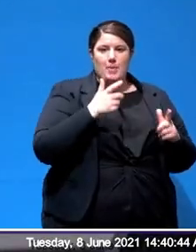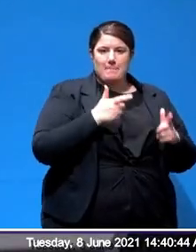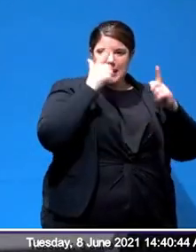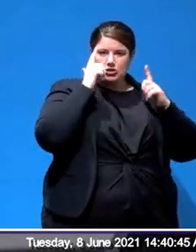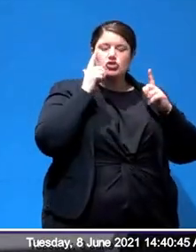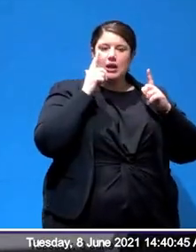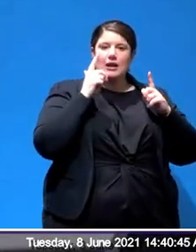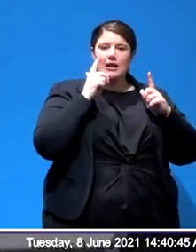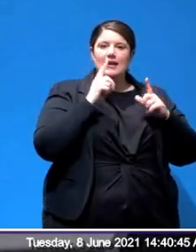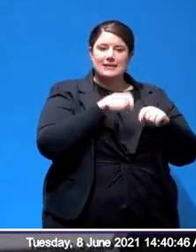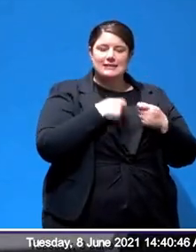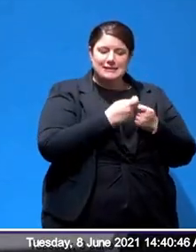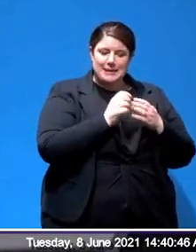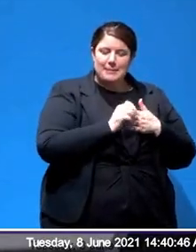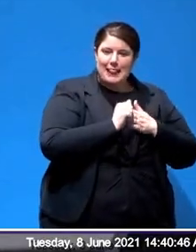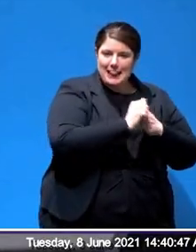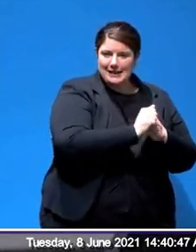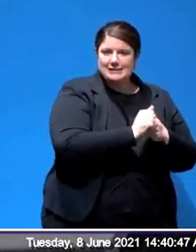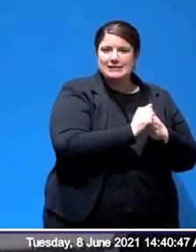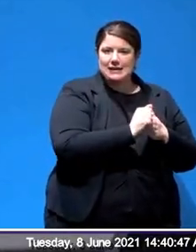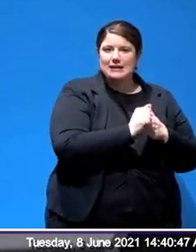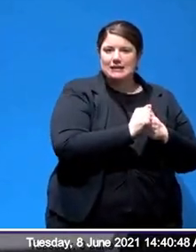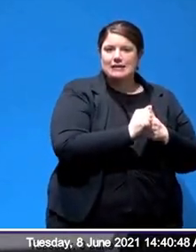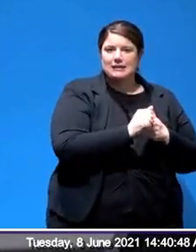The team leader in the new structure replaces the ASM.